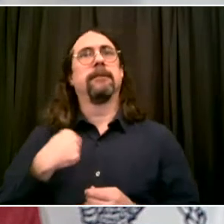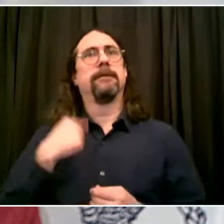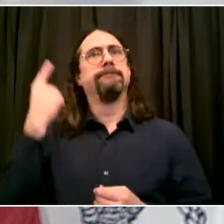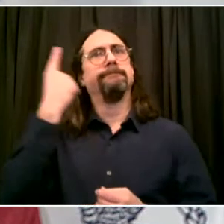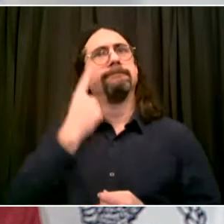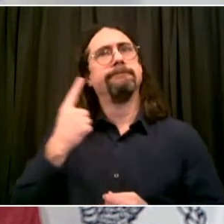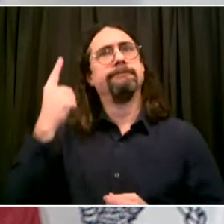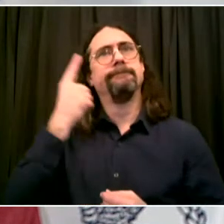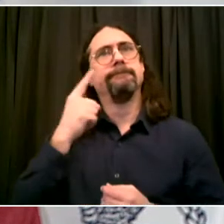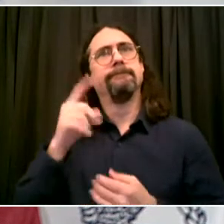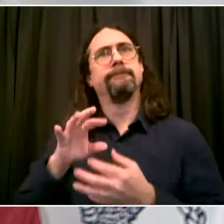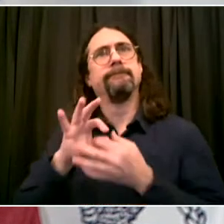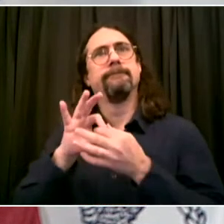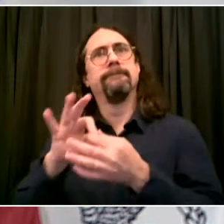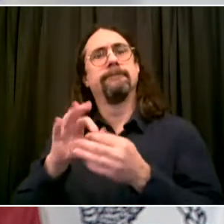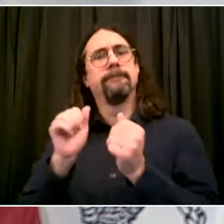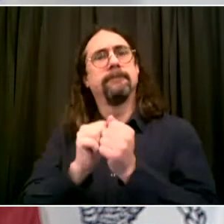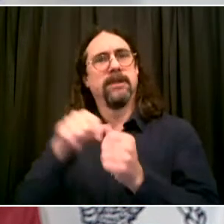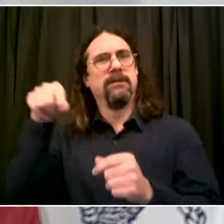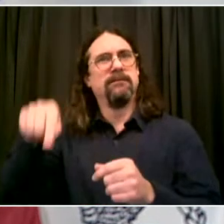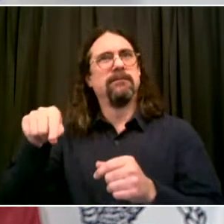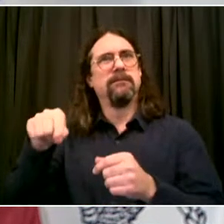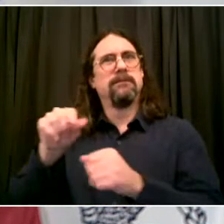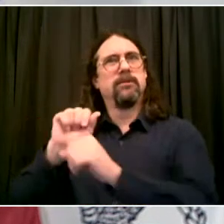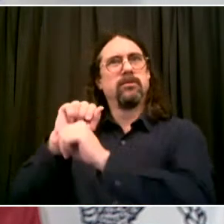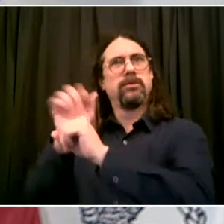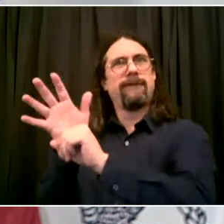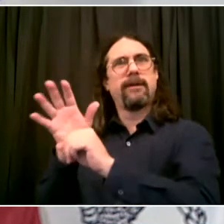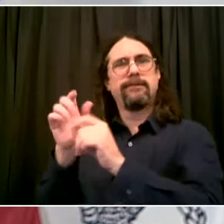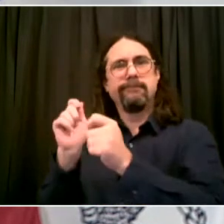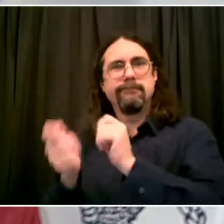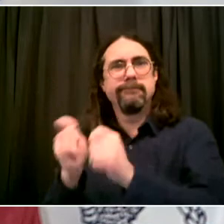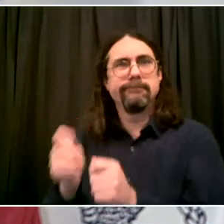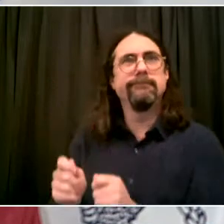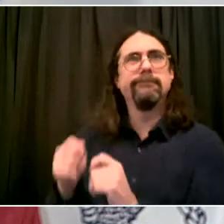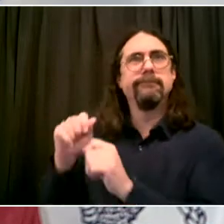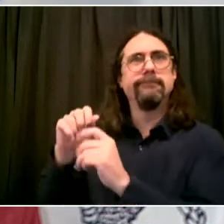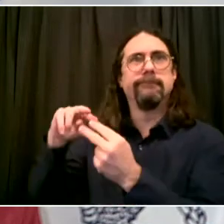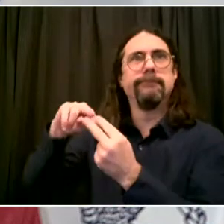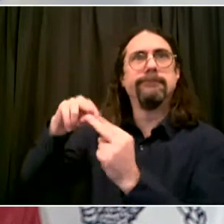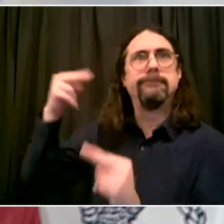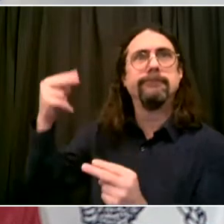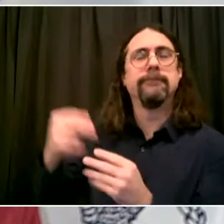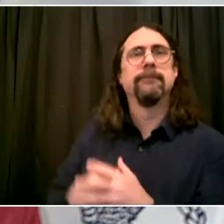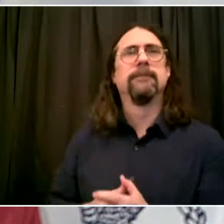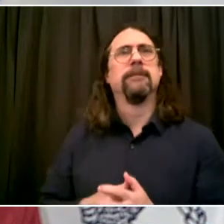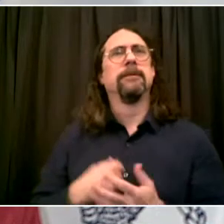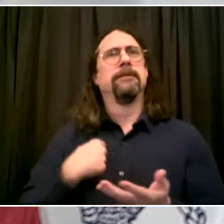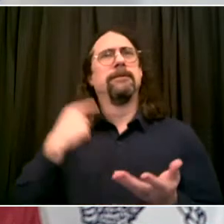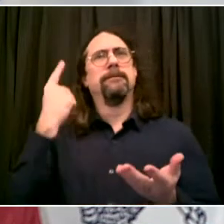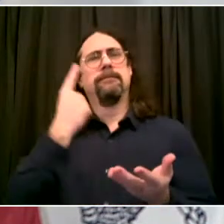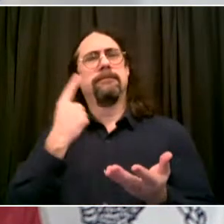I GUESS I AM WONDERING, IF